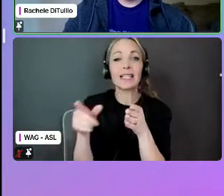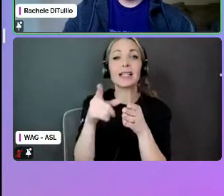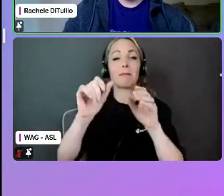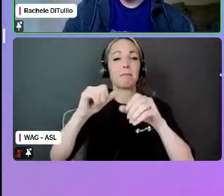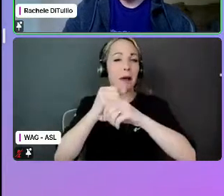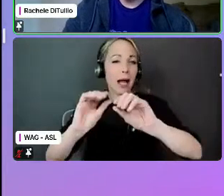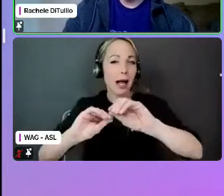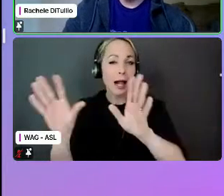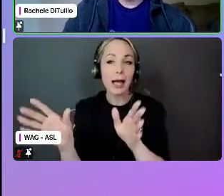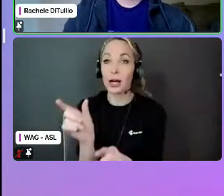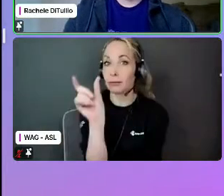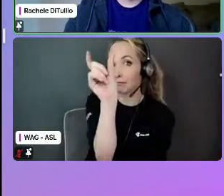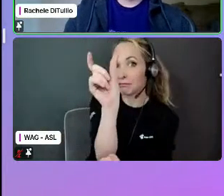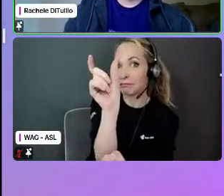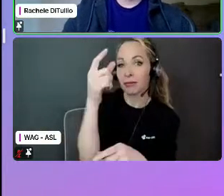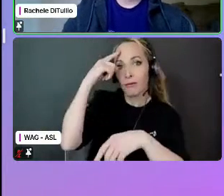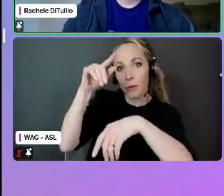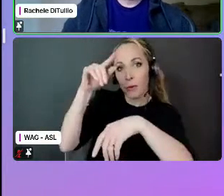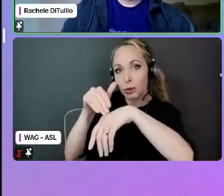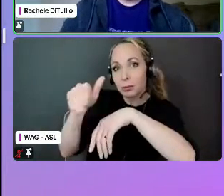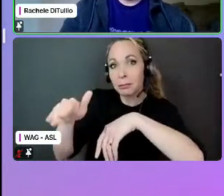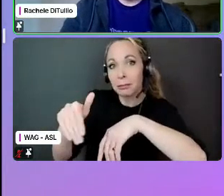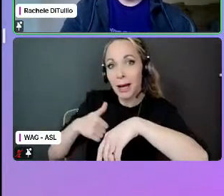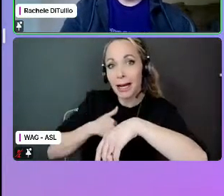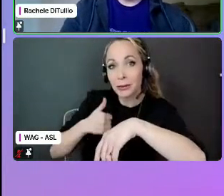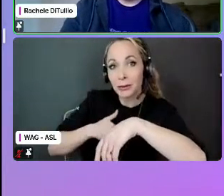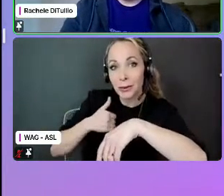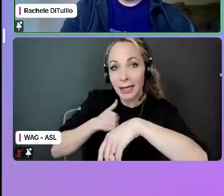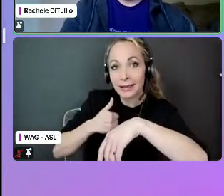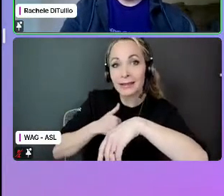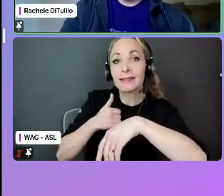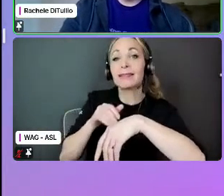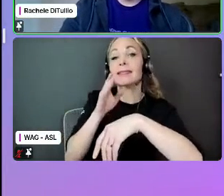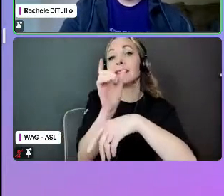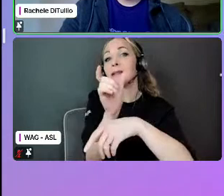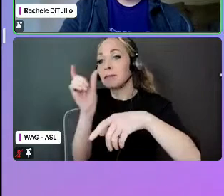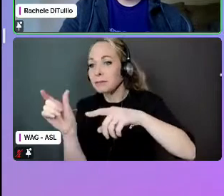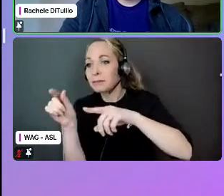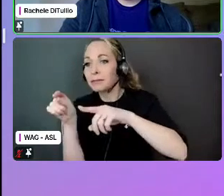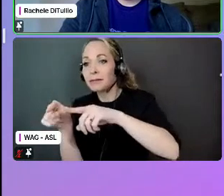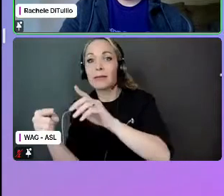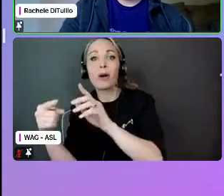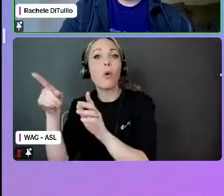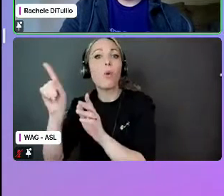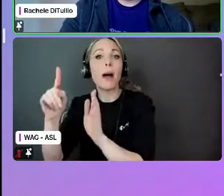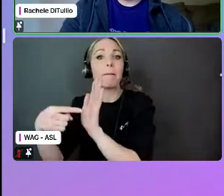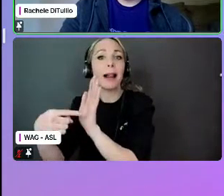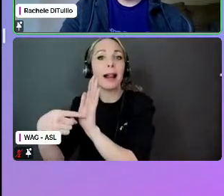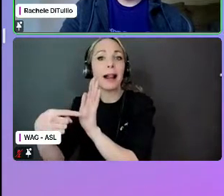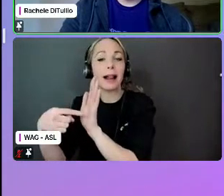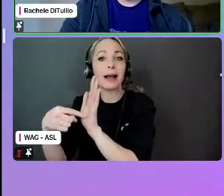address within a field set just to make it clear that the shipping address versus the billing address or